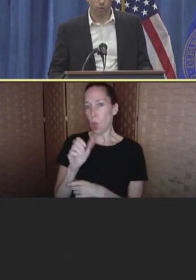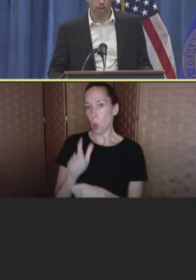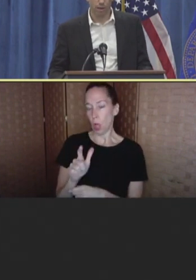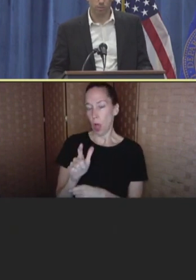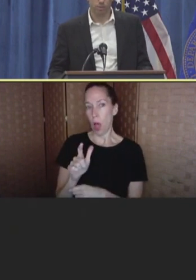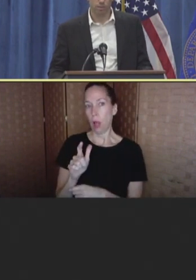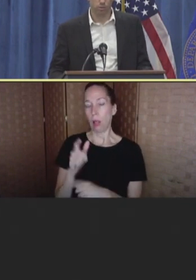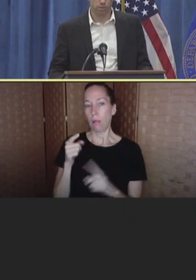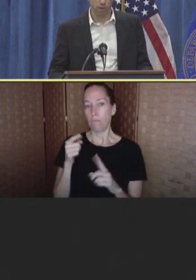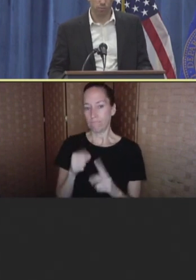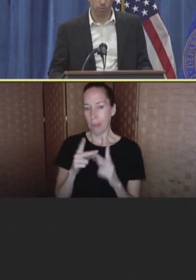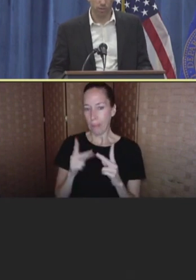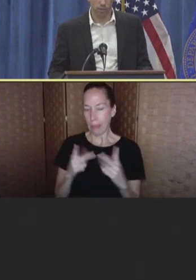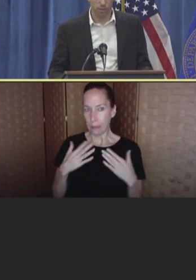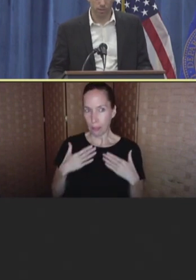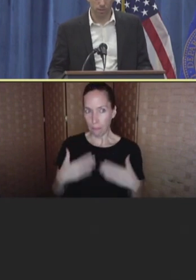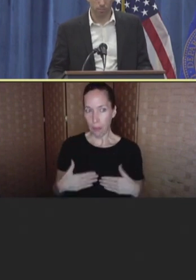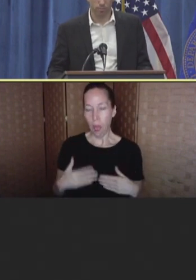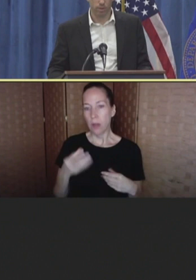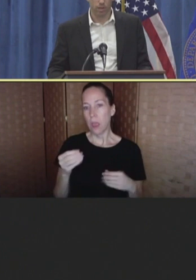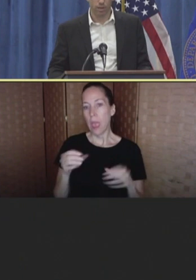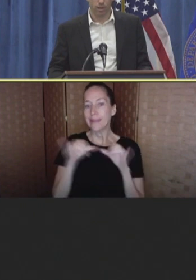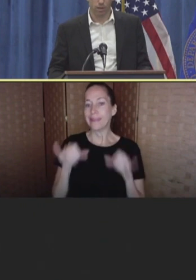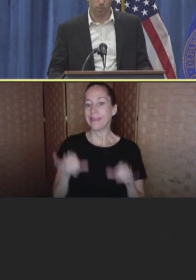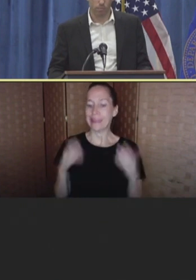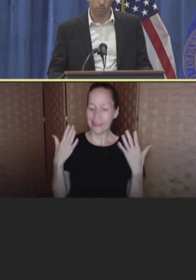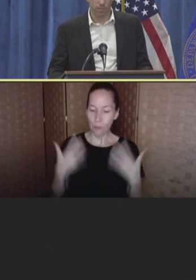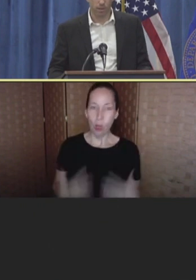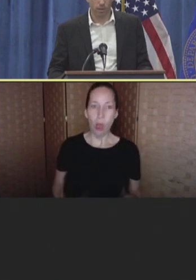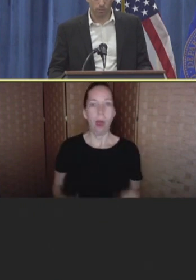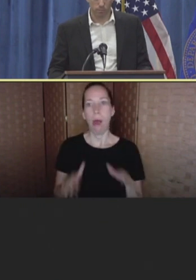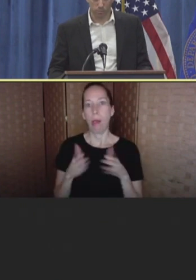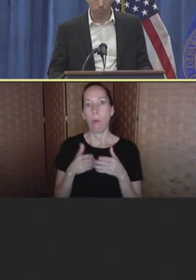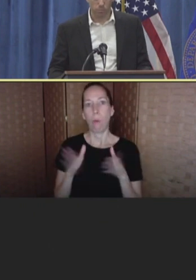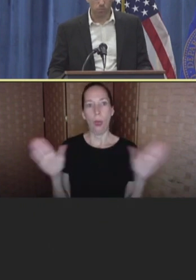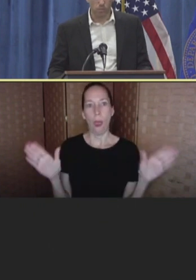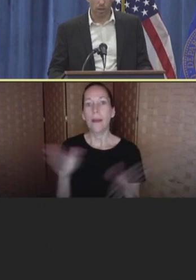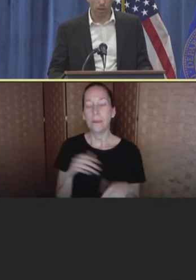app that was developed for this study.